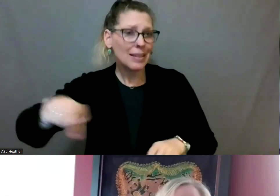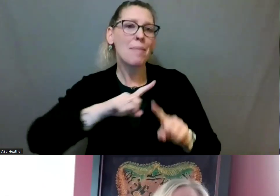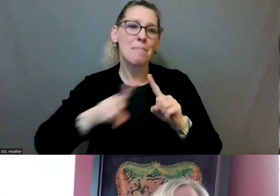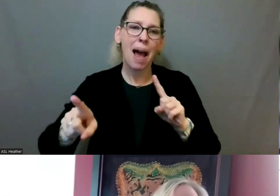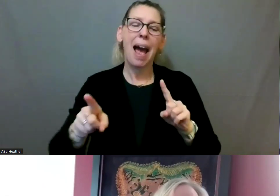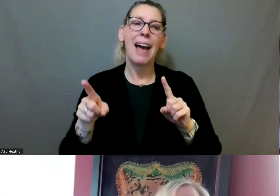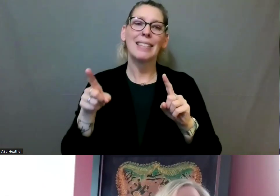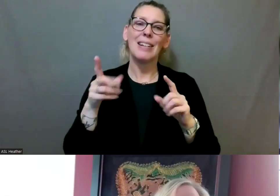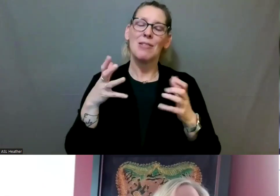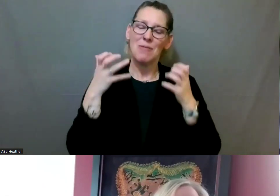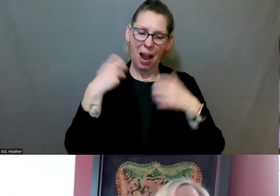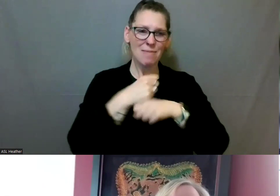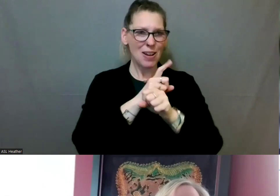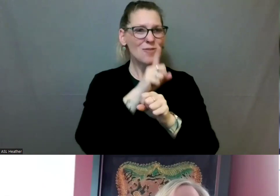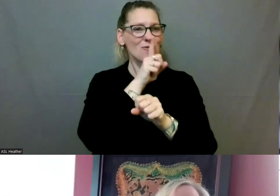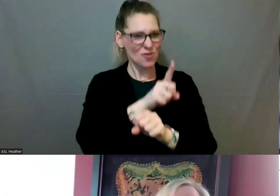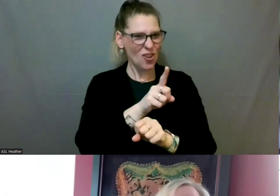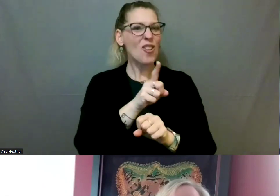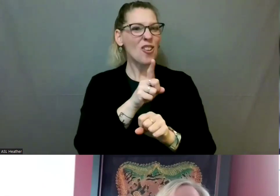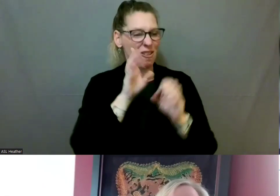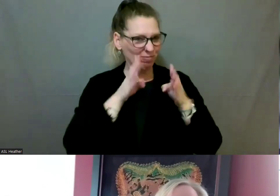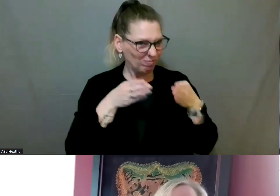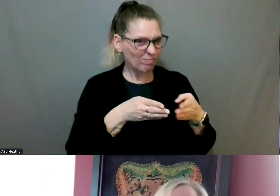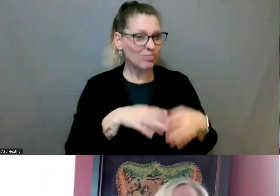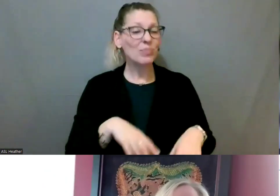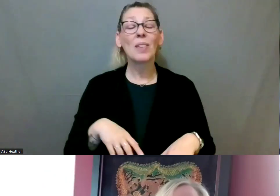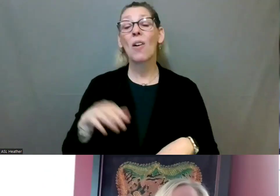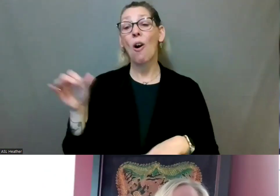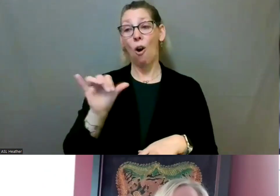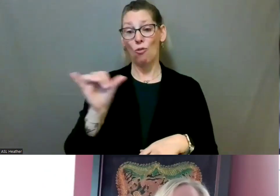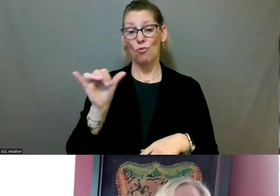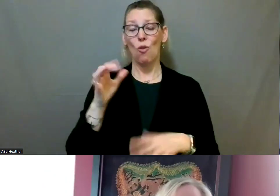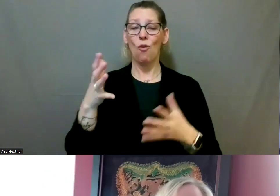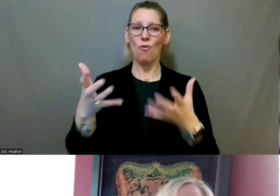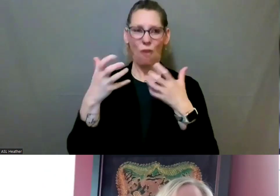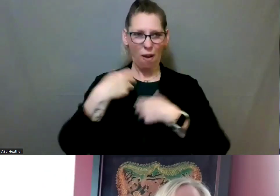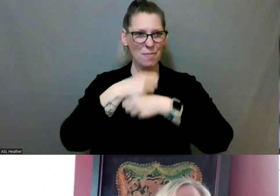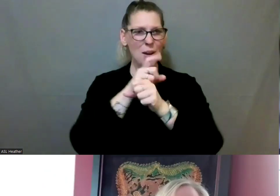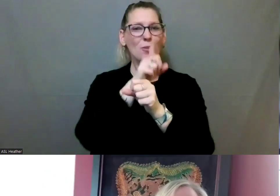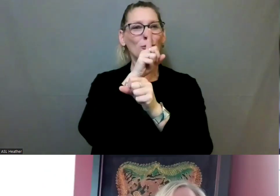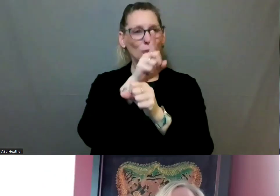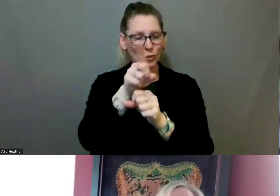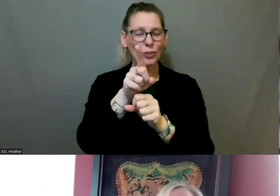and then I would invest in a great amount of time to again, making the implicit explicit